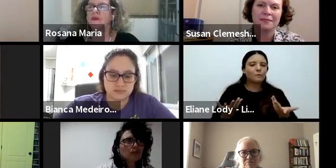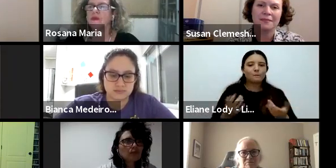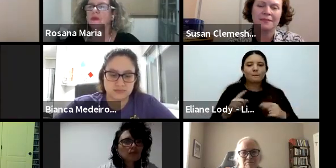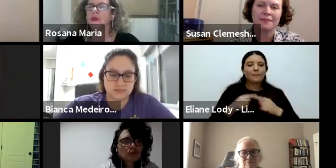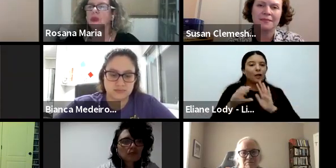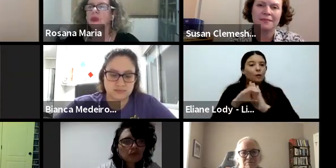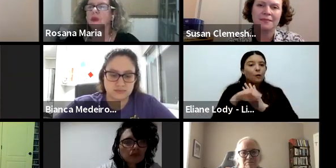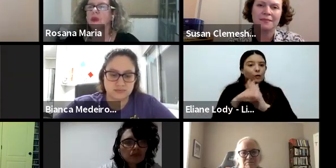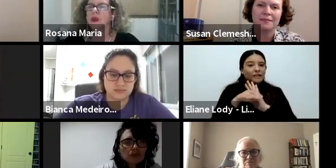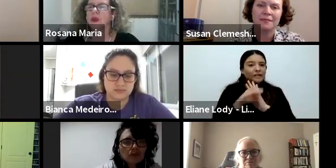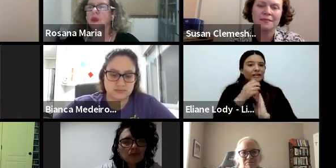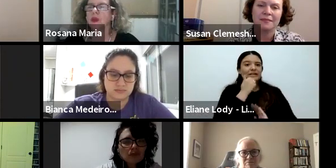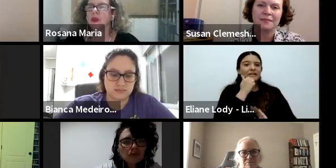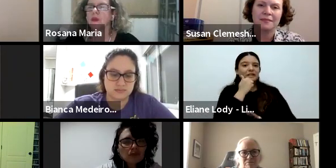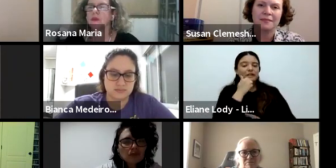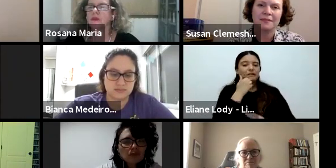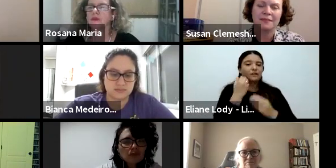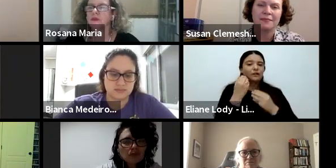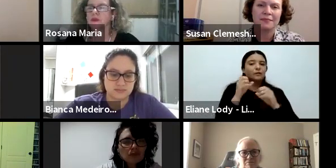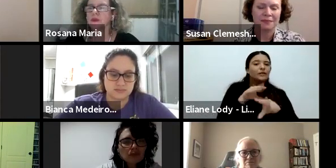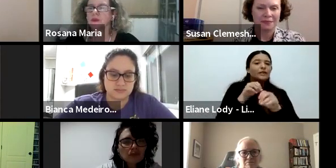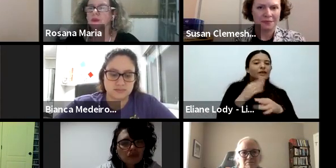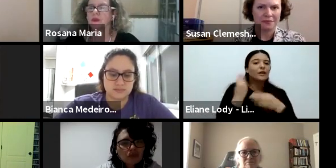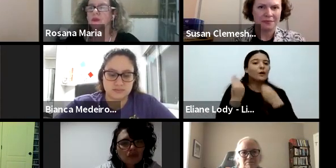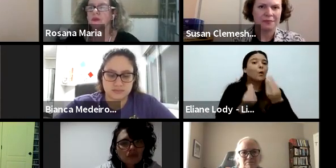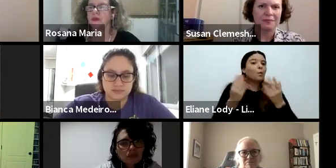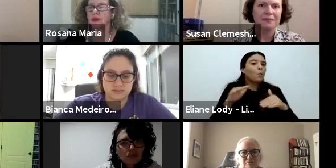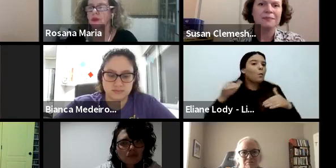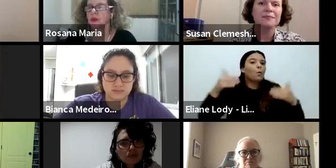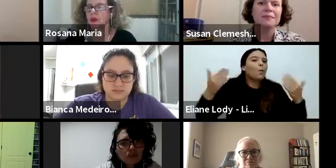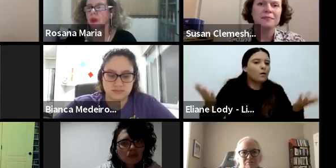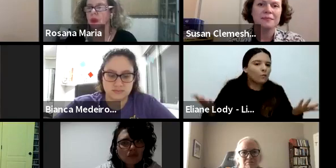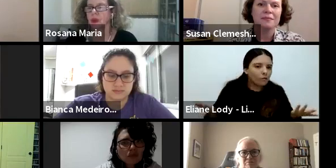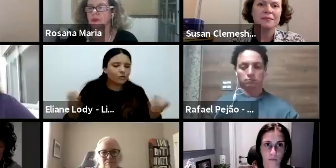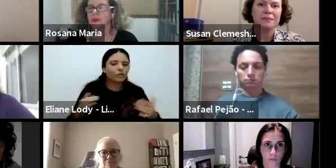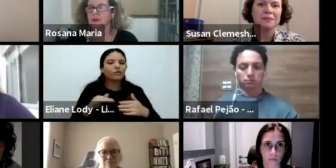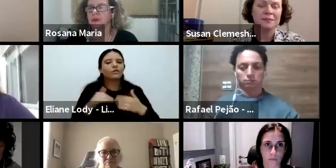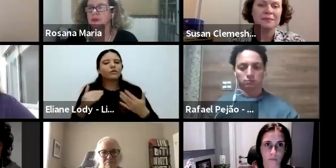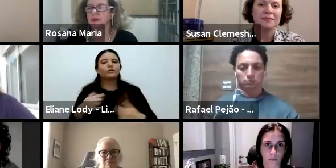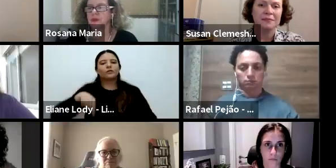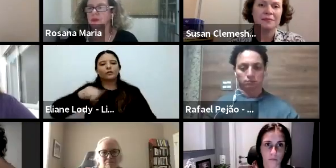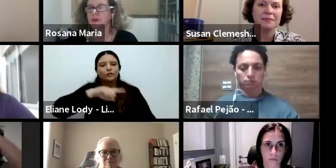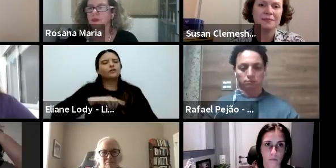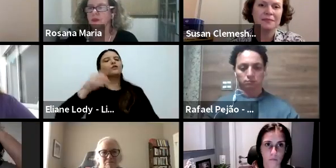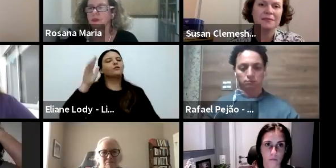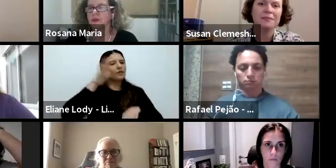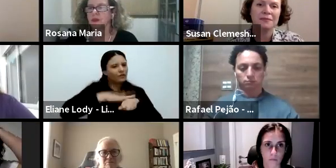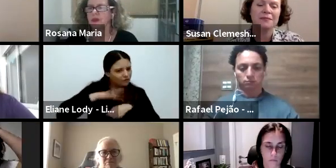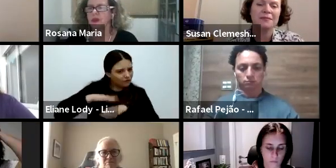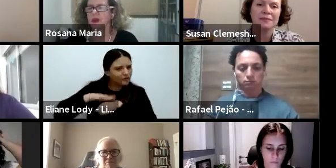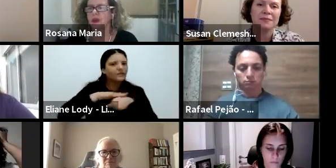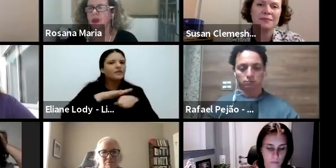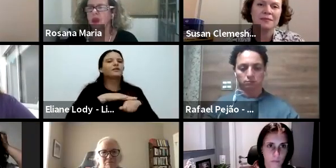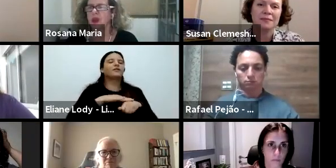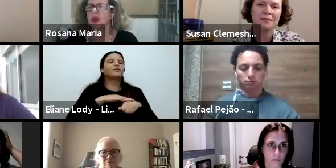content and concepts that content and concepts that we need to teach, and we need to teach, and we will not. do it it in into culture. tural way so it